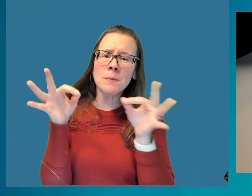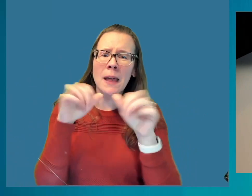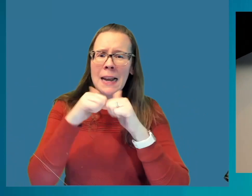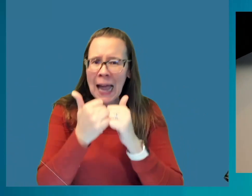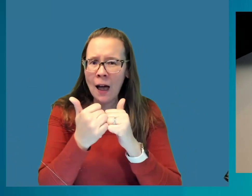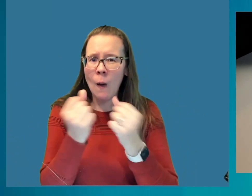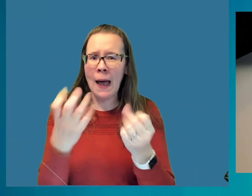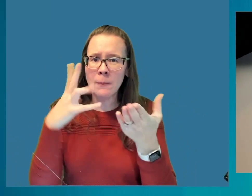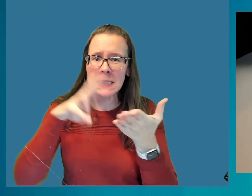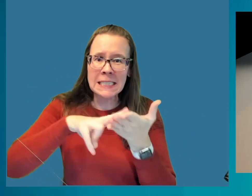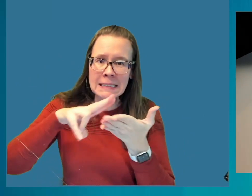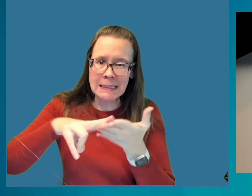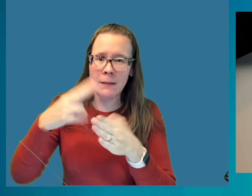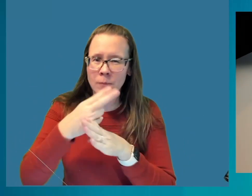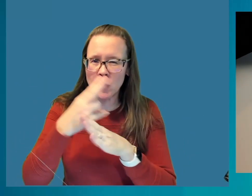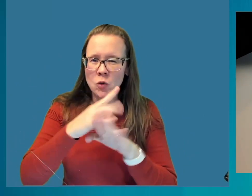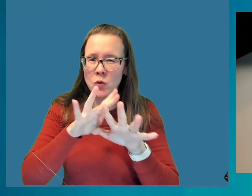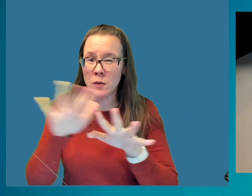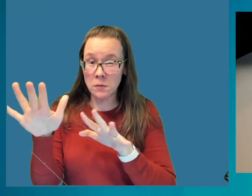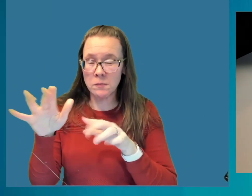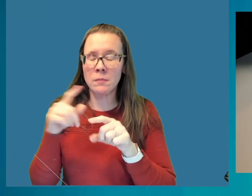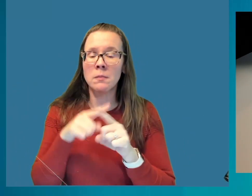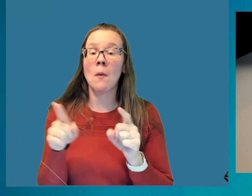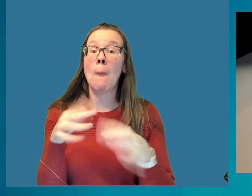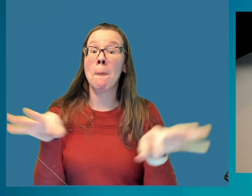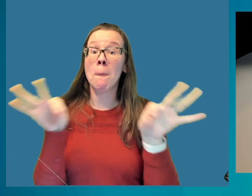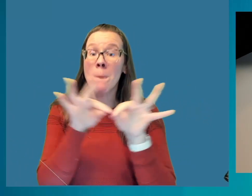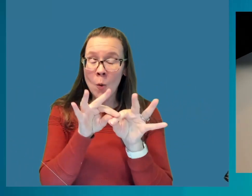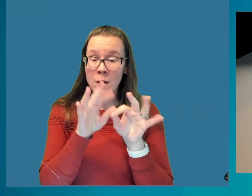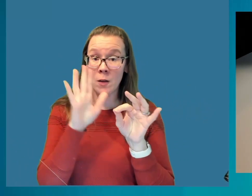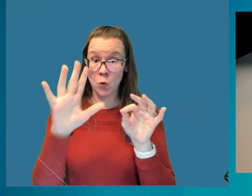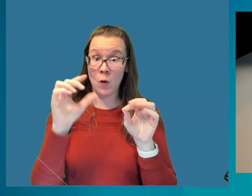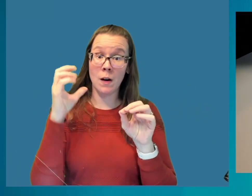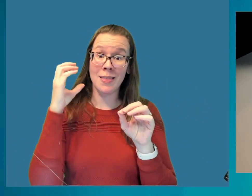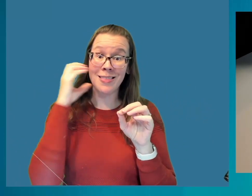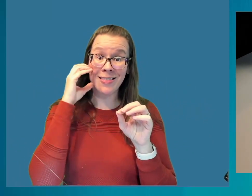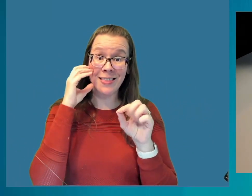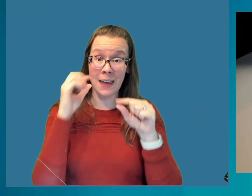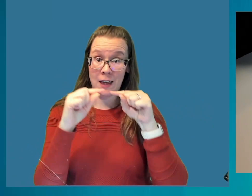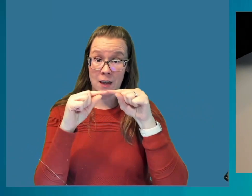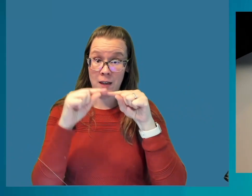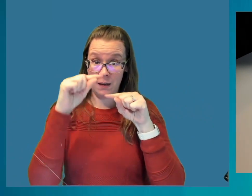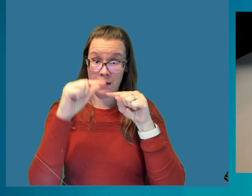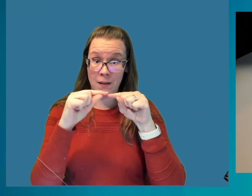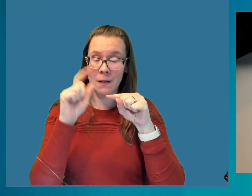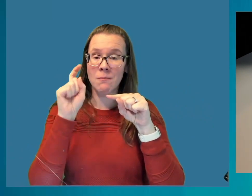careful, um, I'm--later in the video, I'm going... going to explain to you how to mail these, and